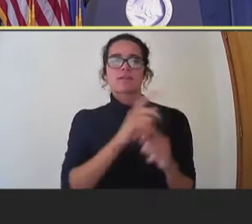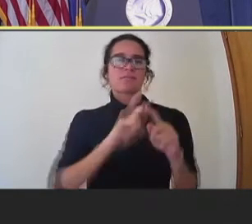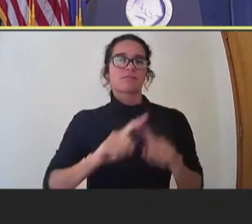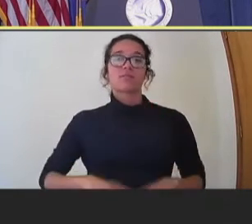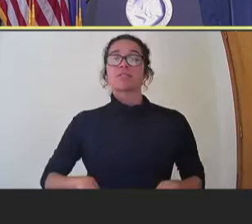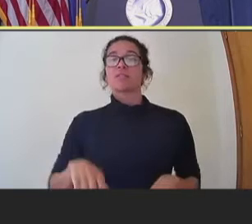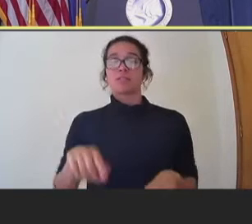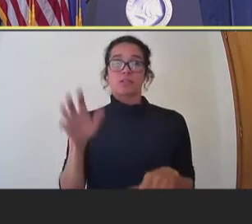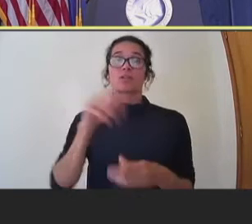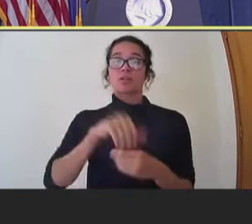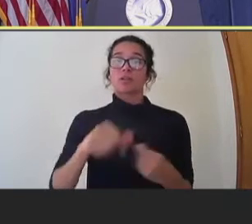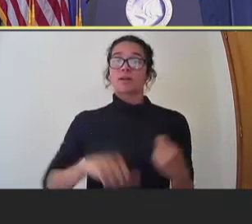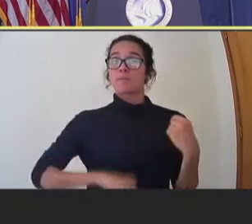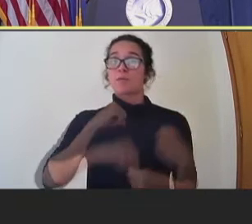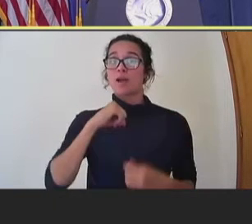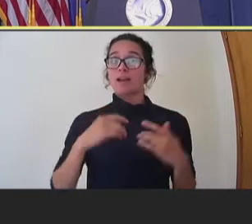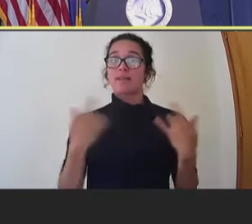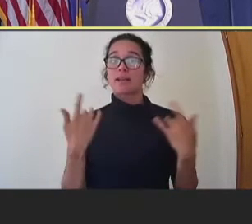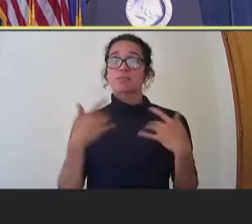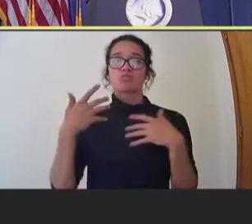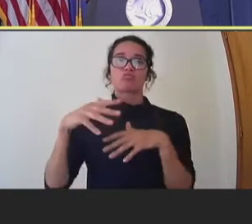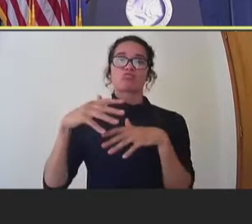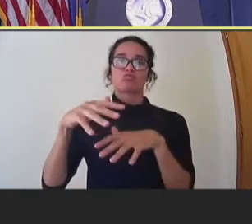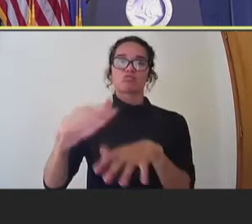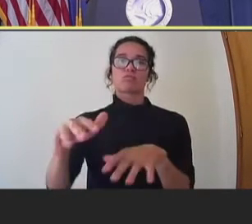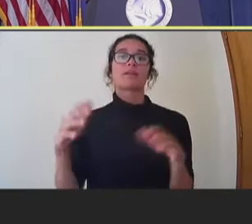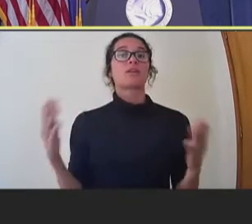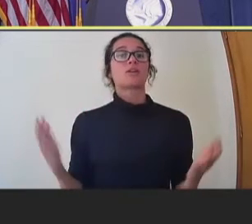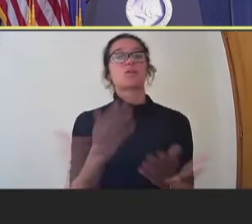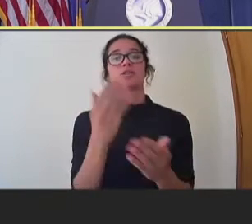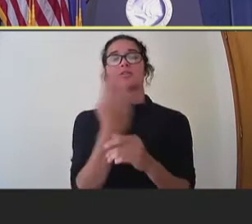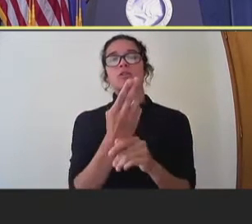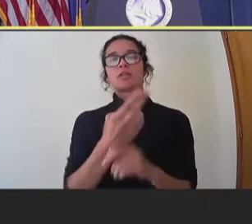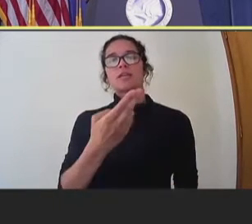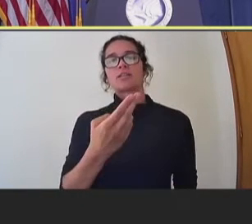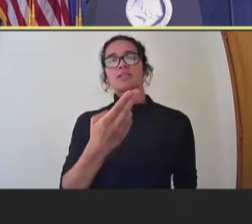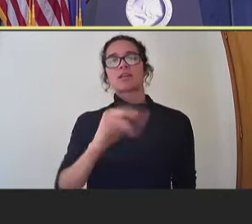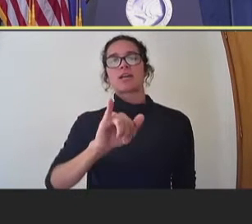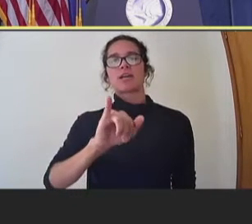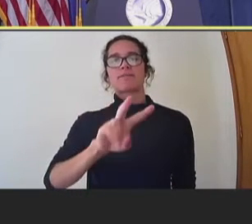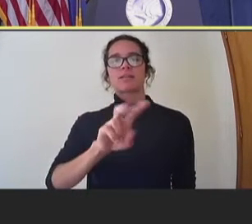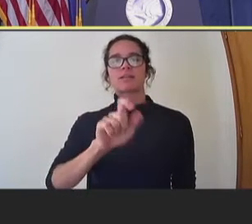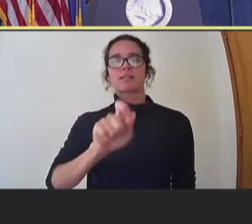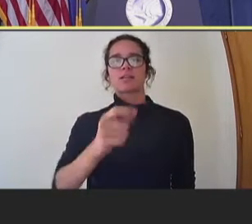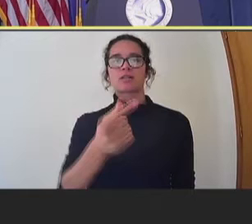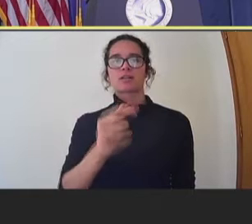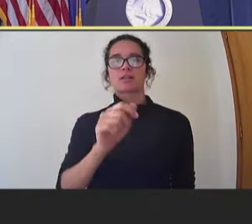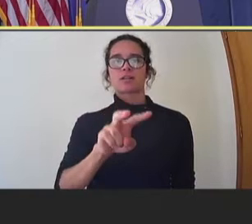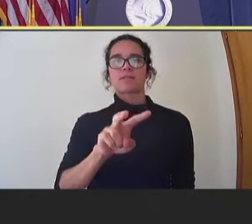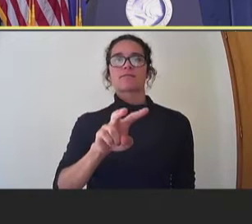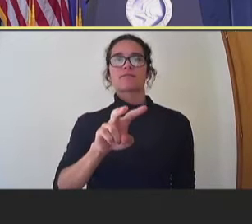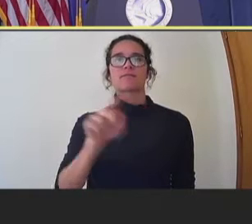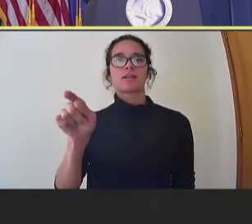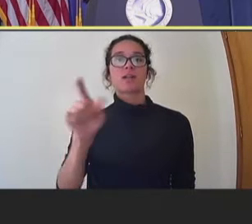encourage people to use hiv.gov and the locator to find Mpox vaccination that is near to them.